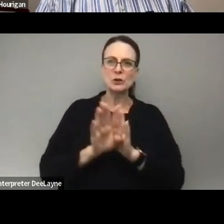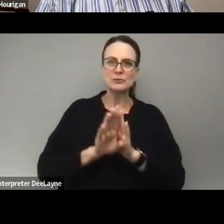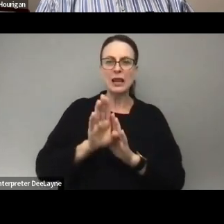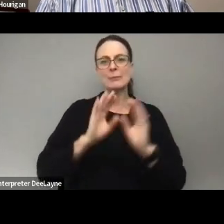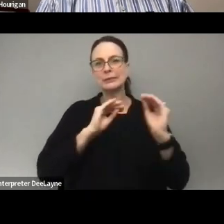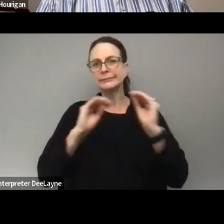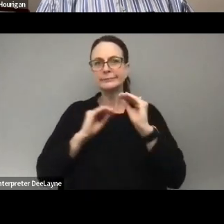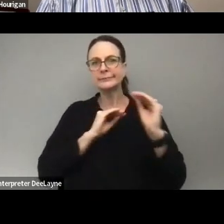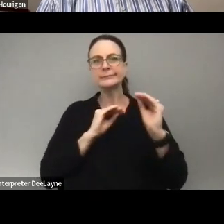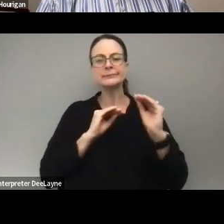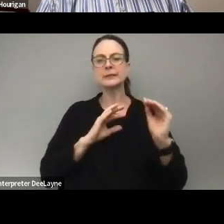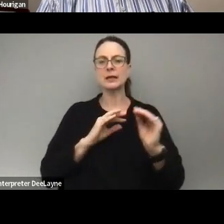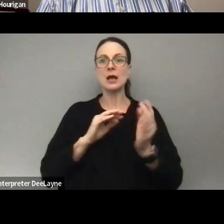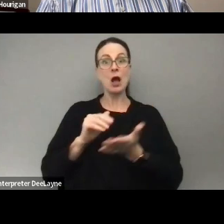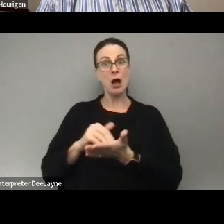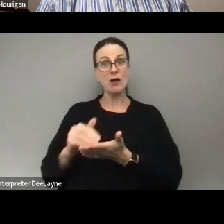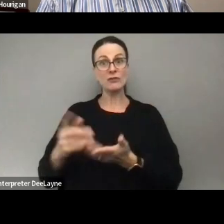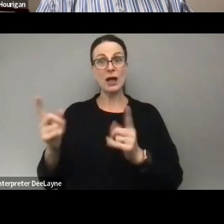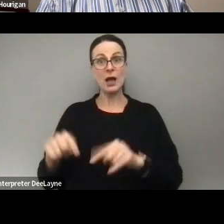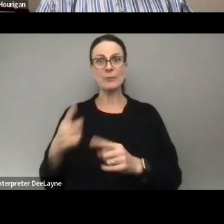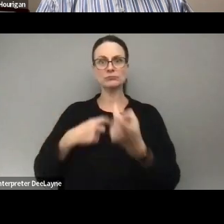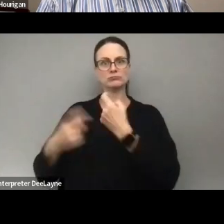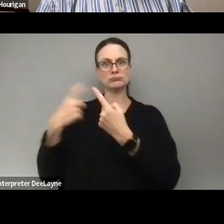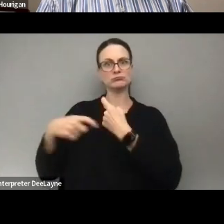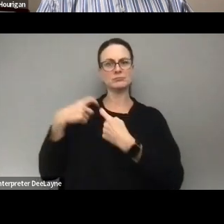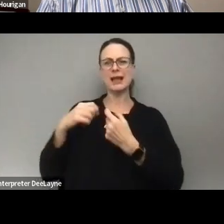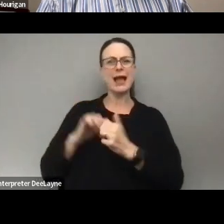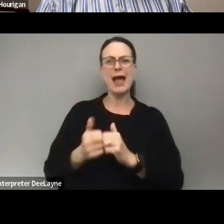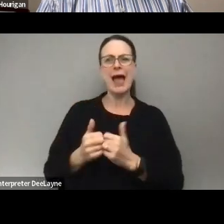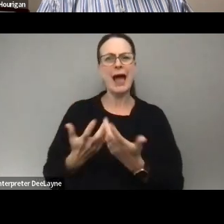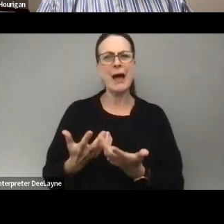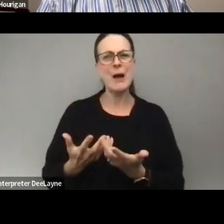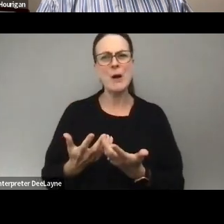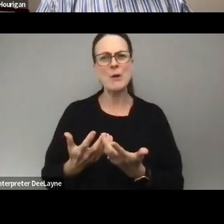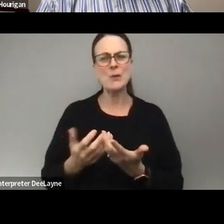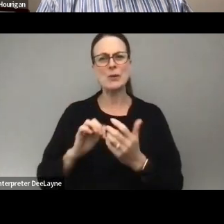And often I would get the question of how am I going to make these accommodations